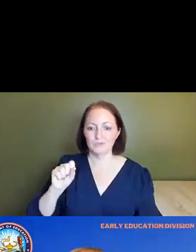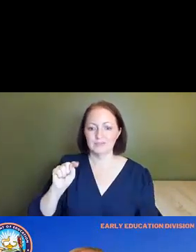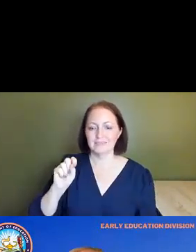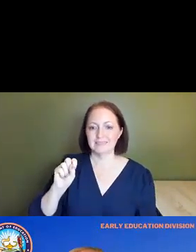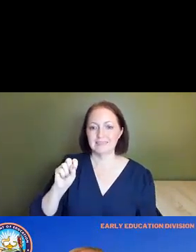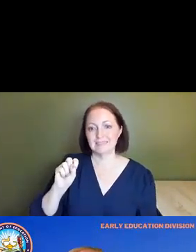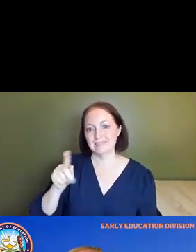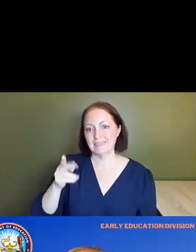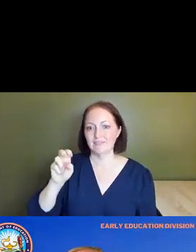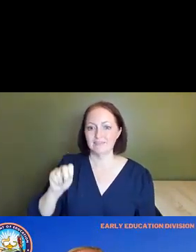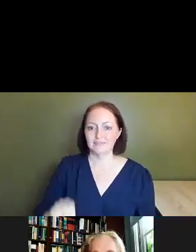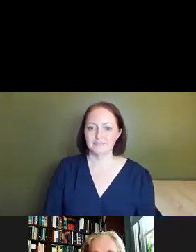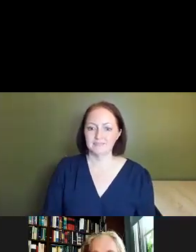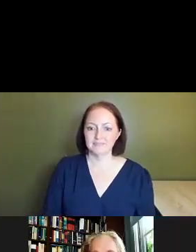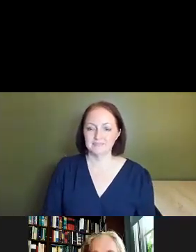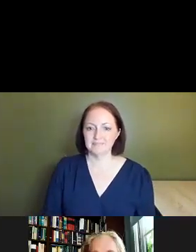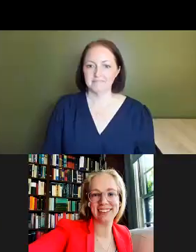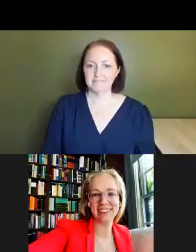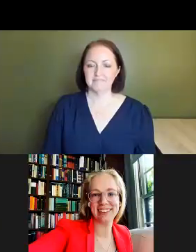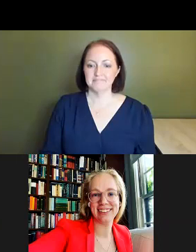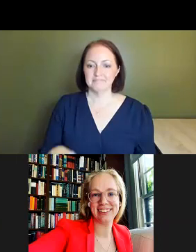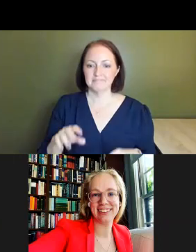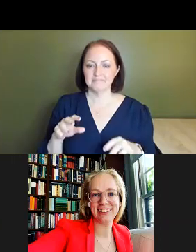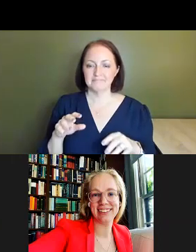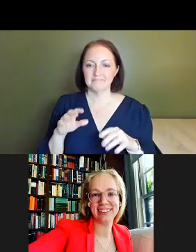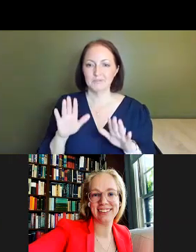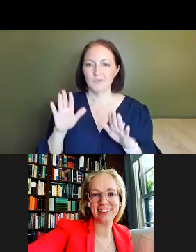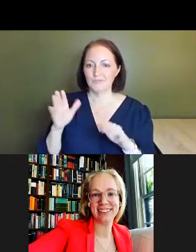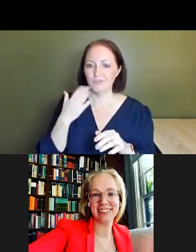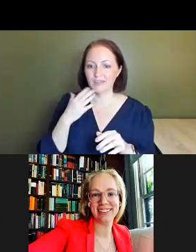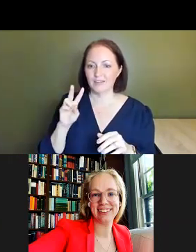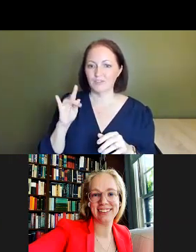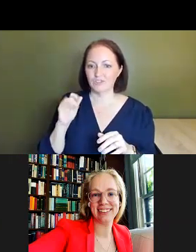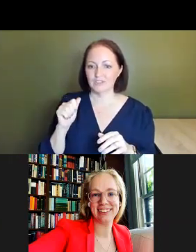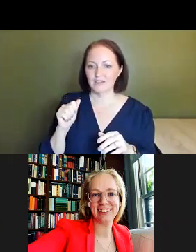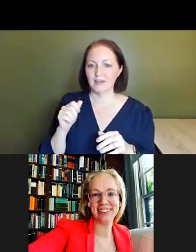Stephen Propheter: Wonderful Thank you Virginia and appreciate your flexibility earlier it